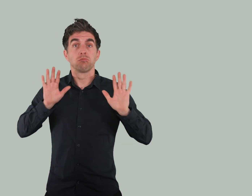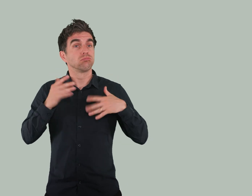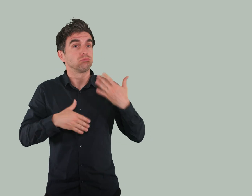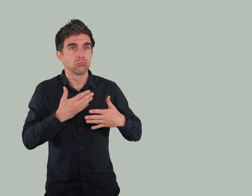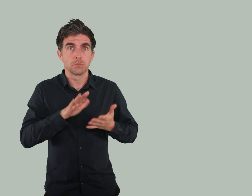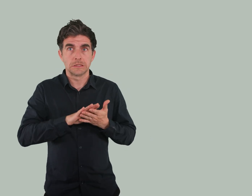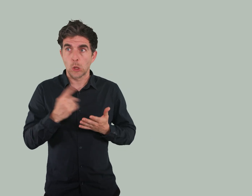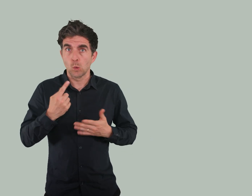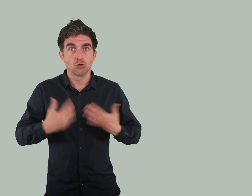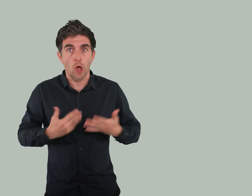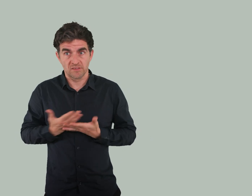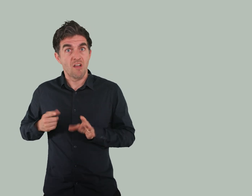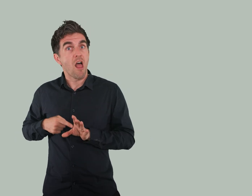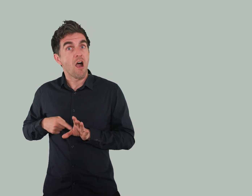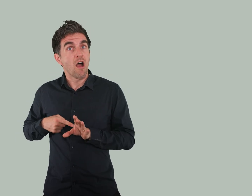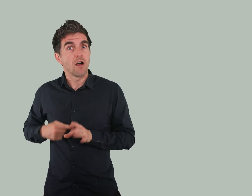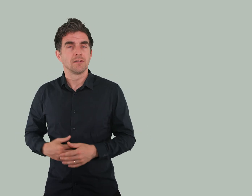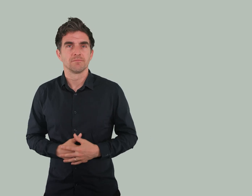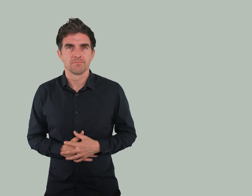and young people pay the price.